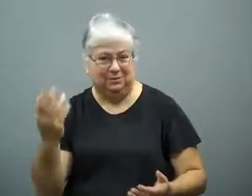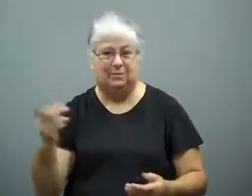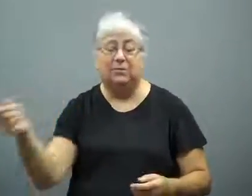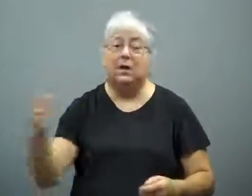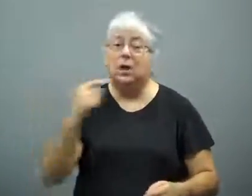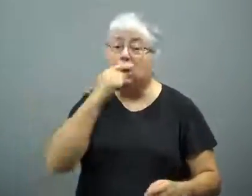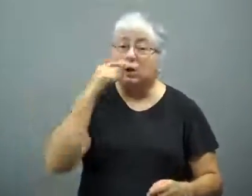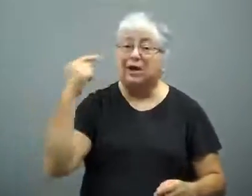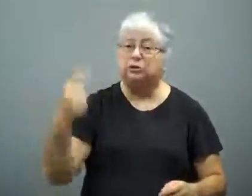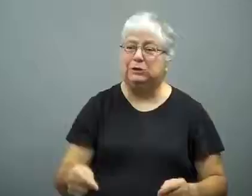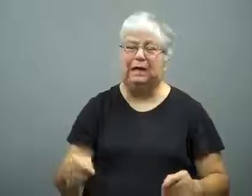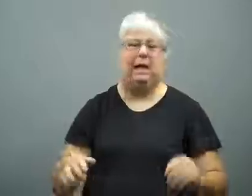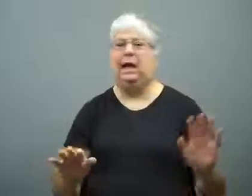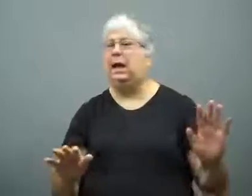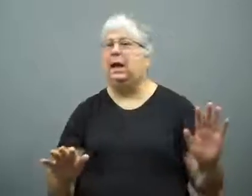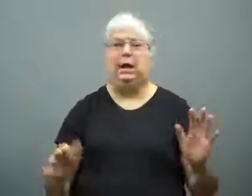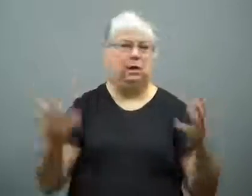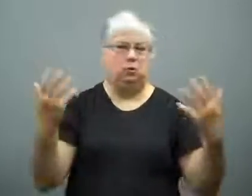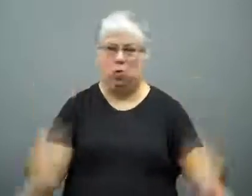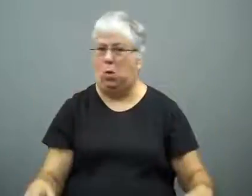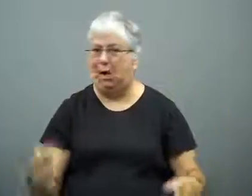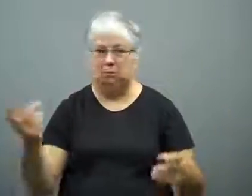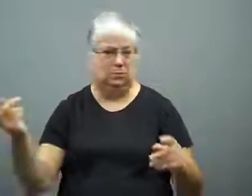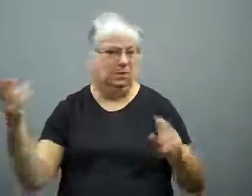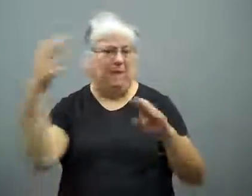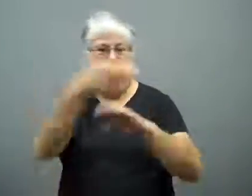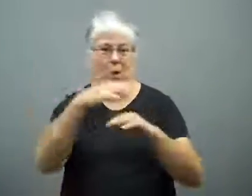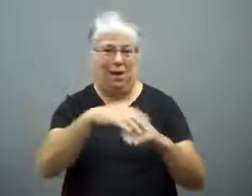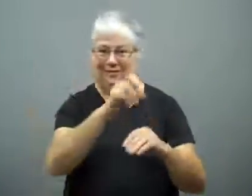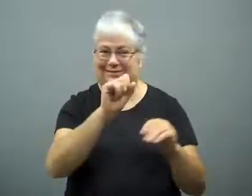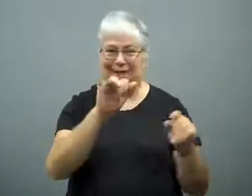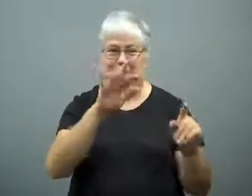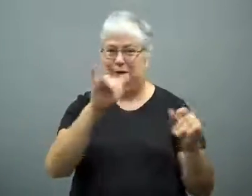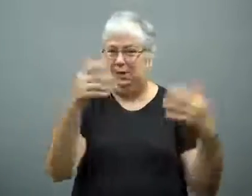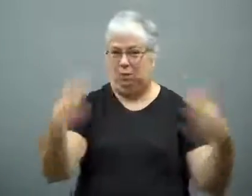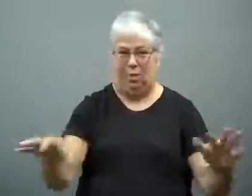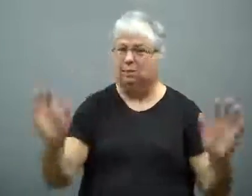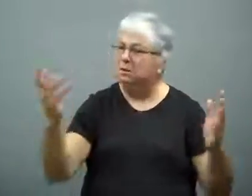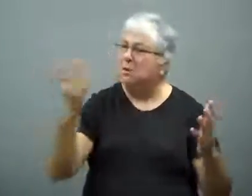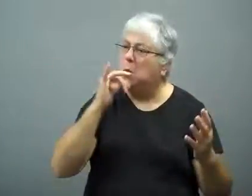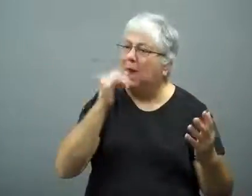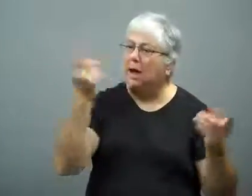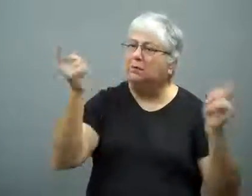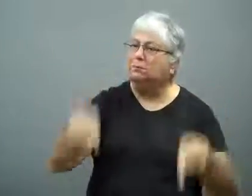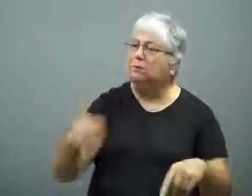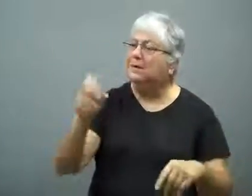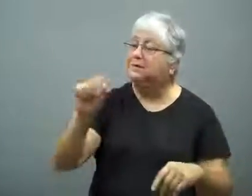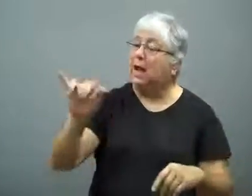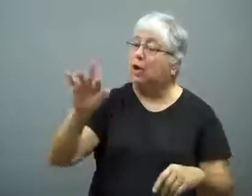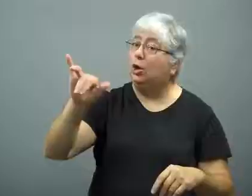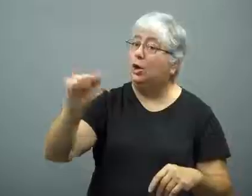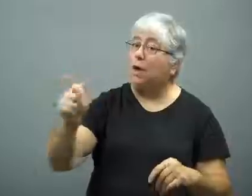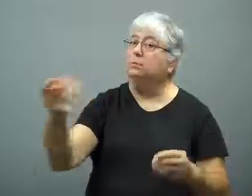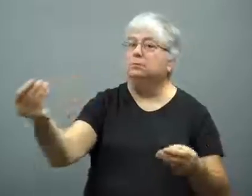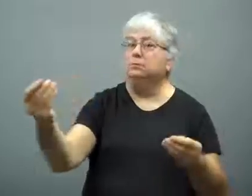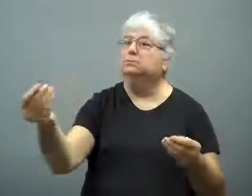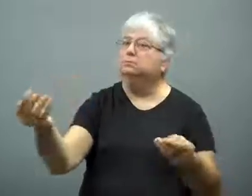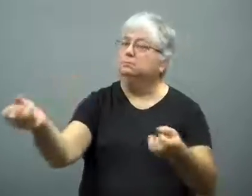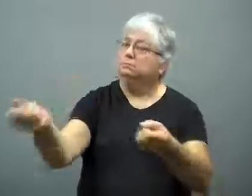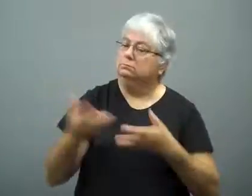Russia was against that idea and suggested Syria hand over